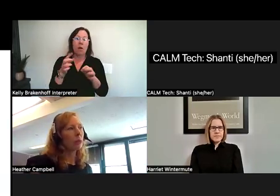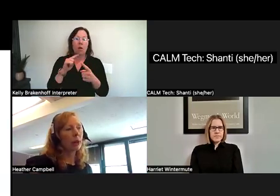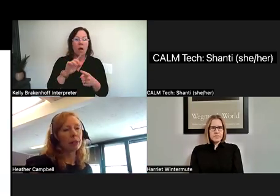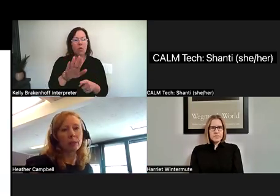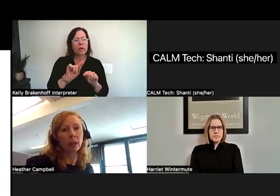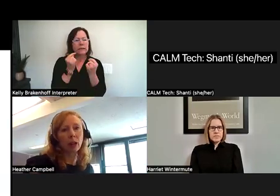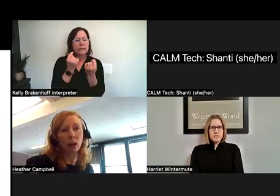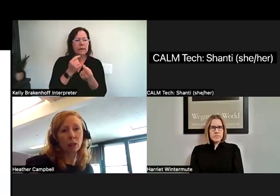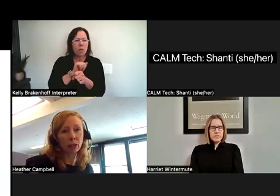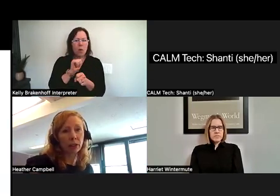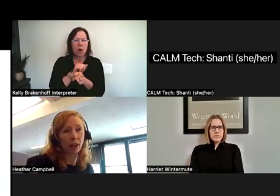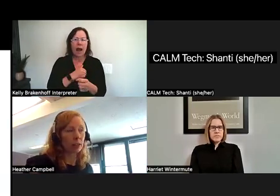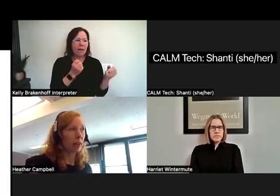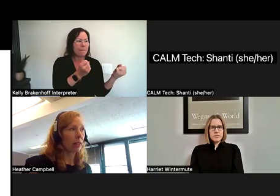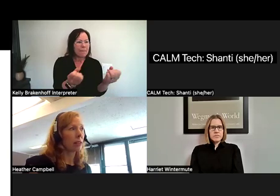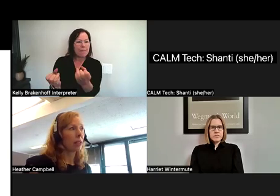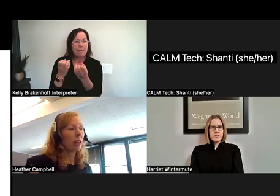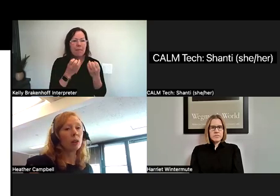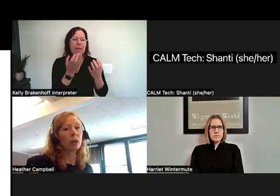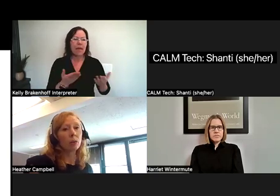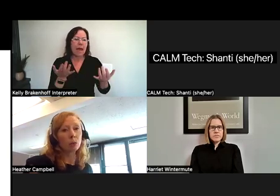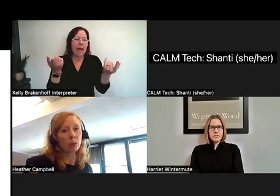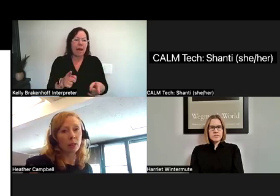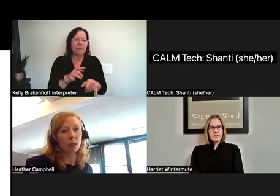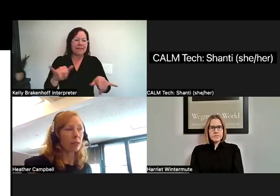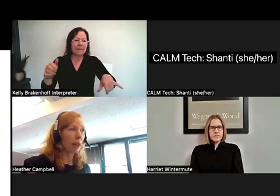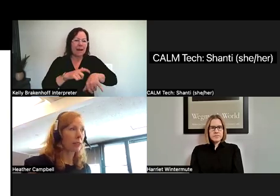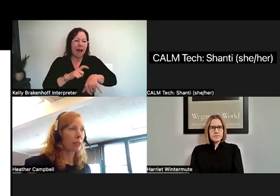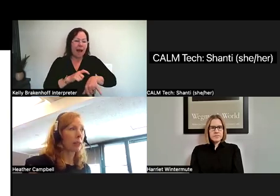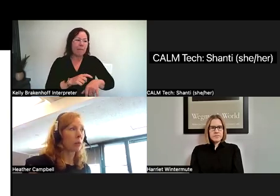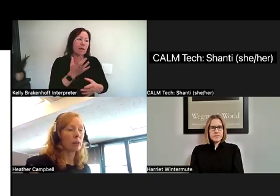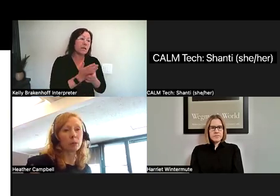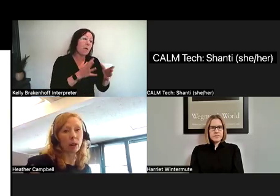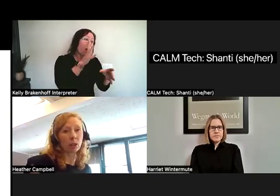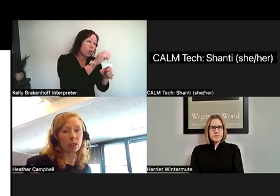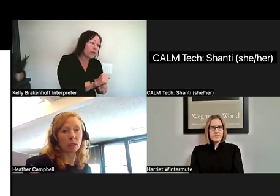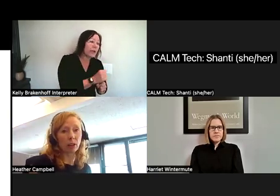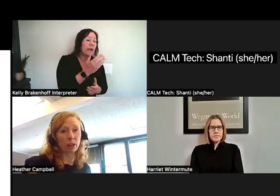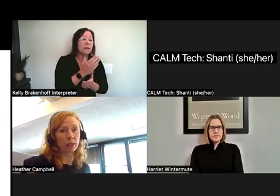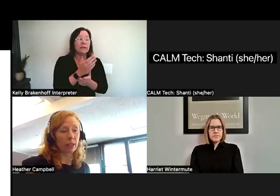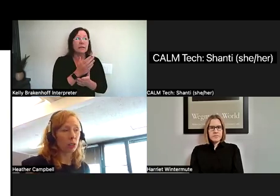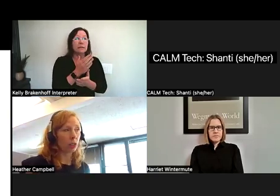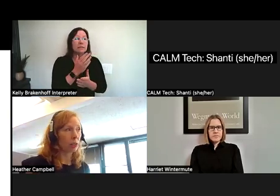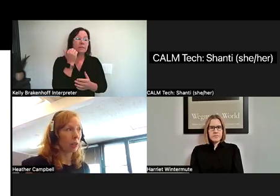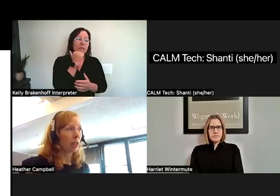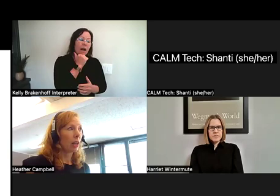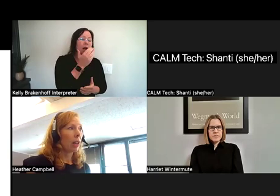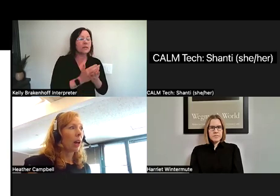comprised of many concurrent activities includes routine tasks and projects in various stages.